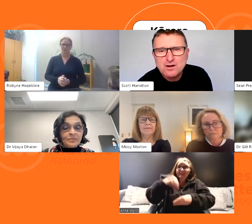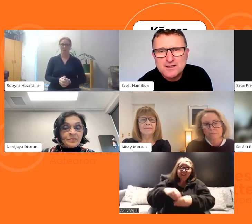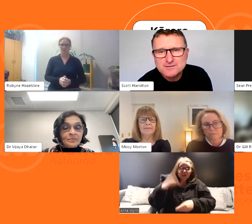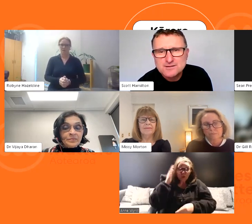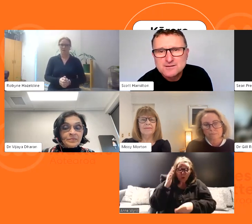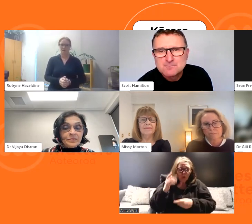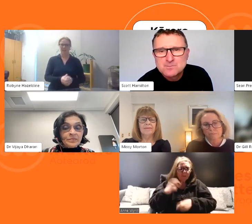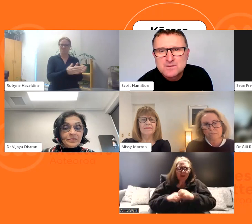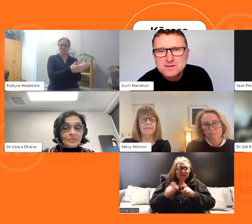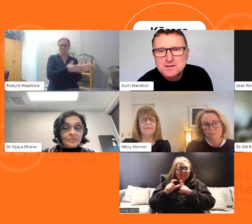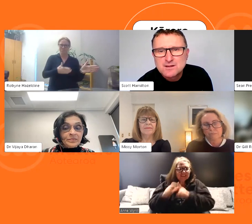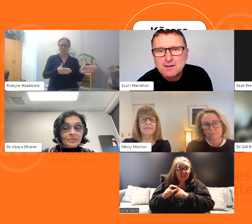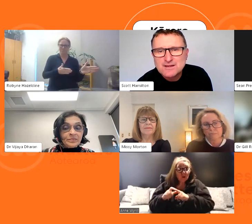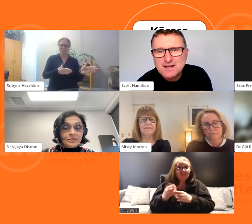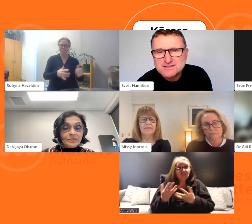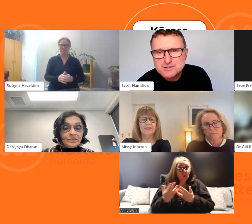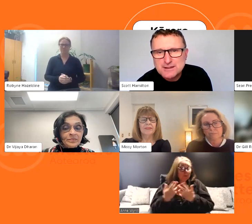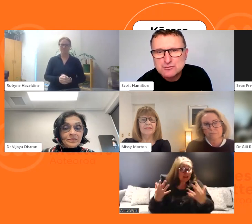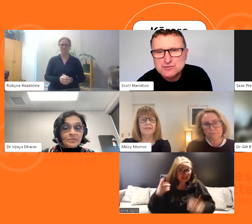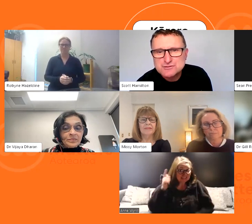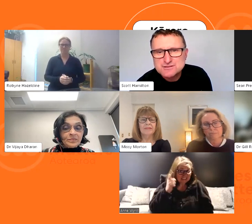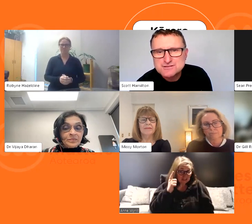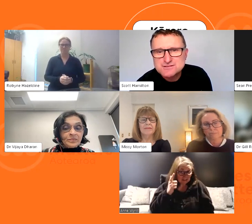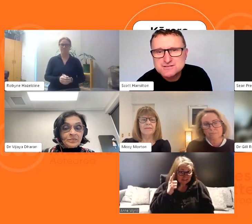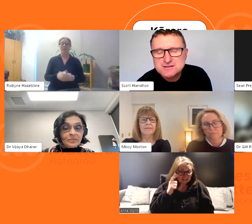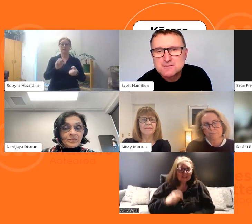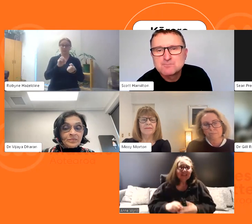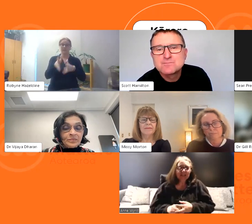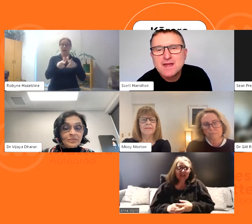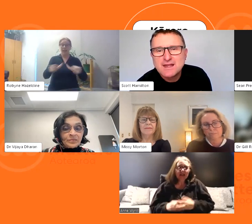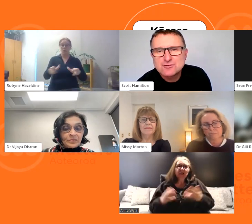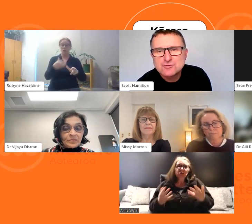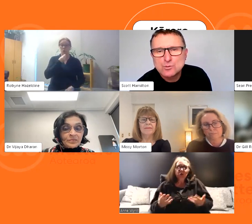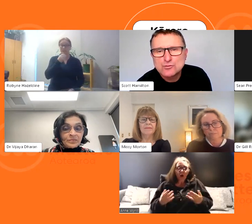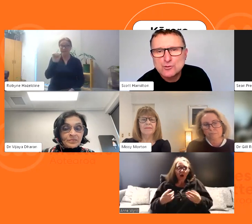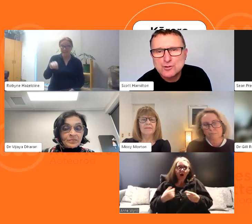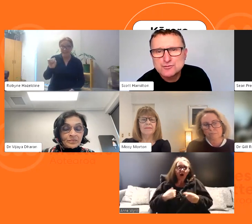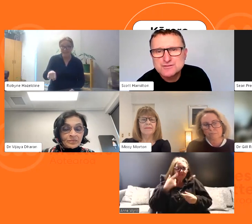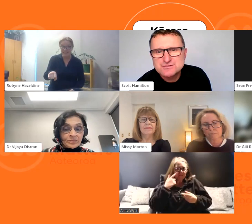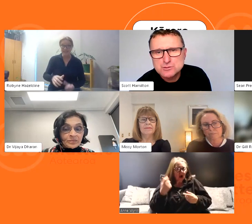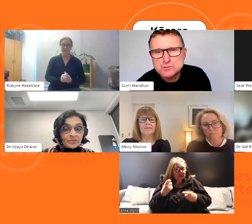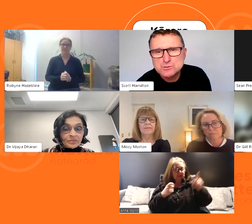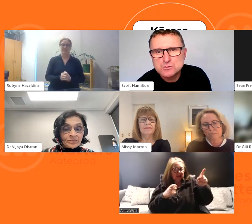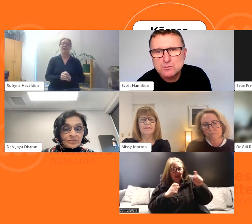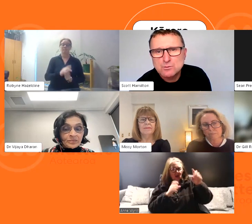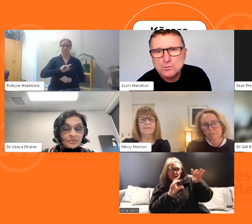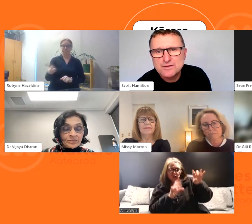behind the sign language users and also go to Deaf School where